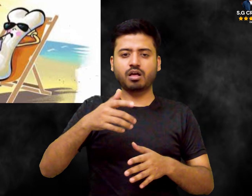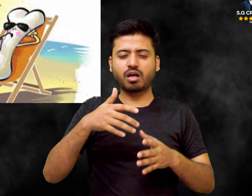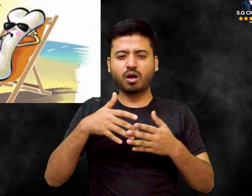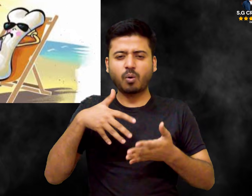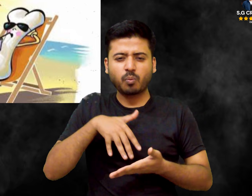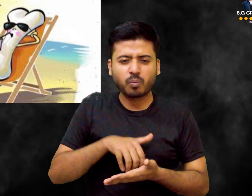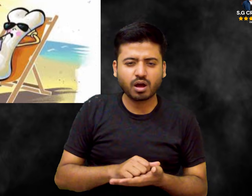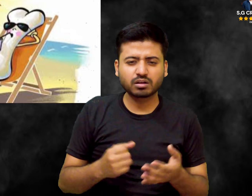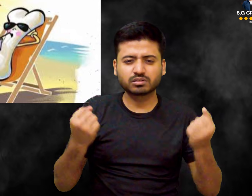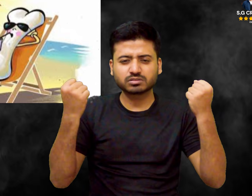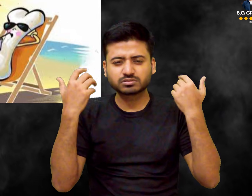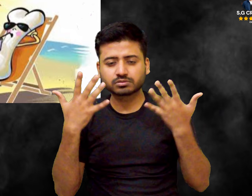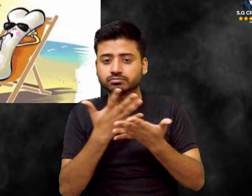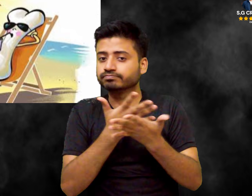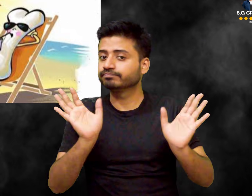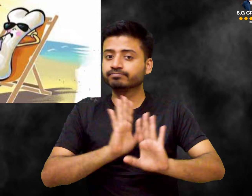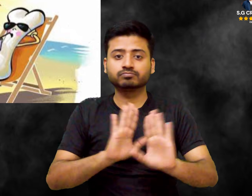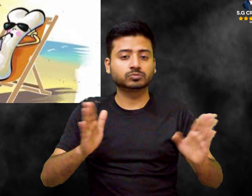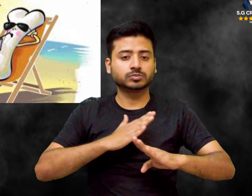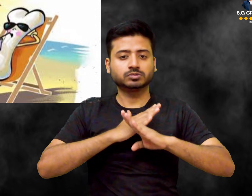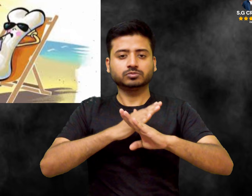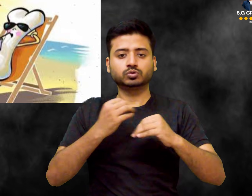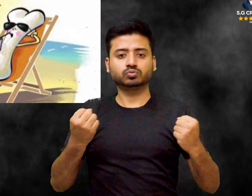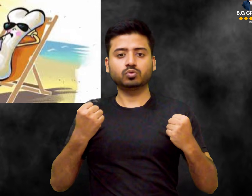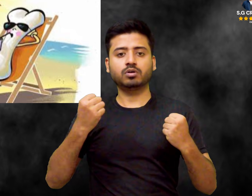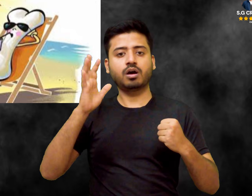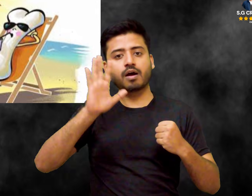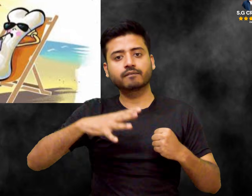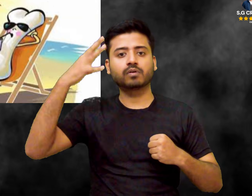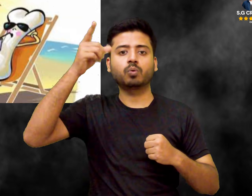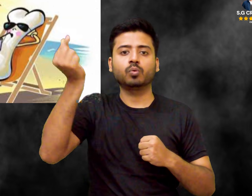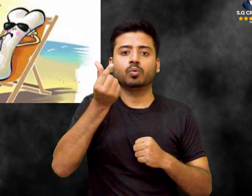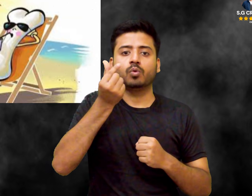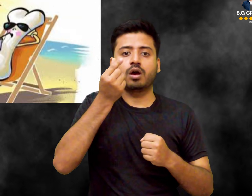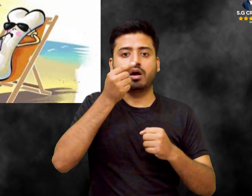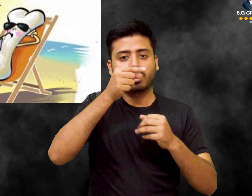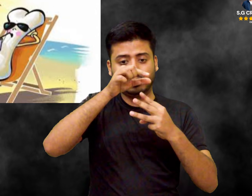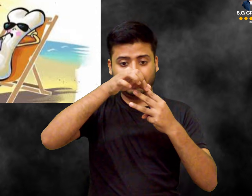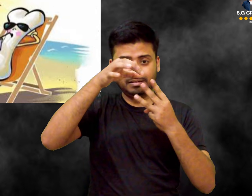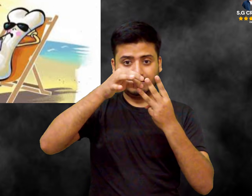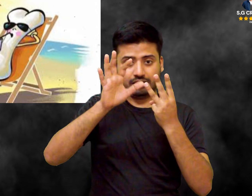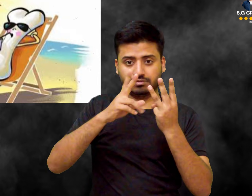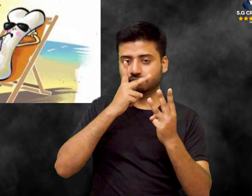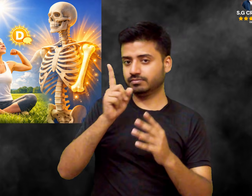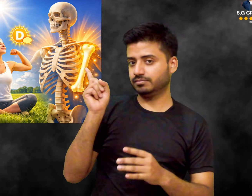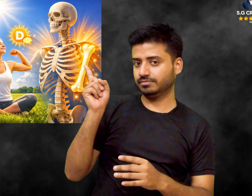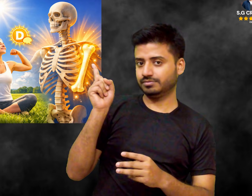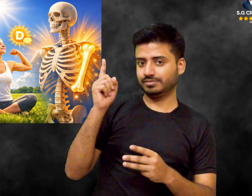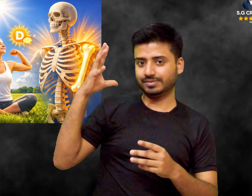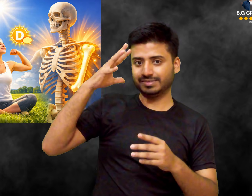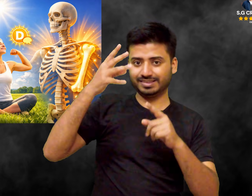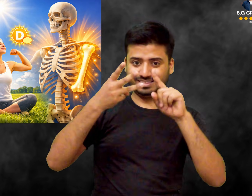or chronic. Critical warning signs include severe muscle weakness, difficulty rising from a chair,